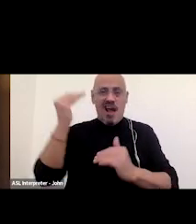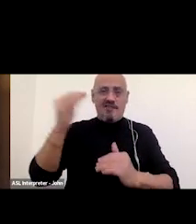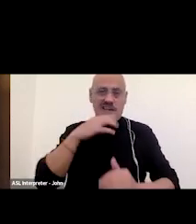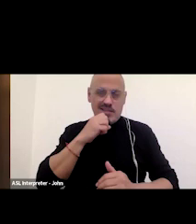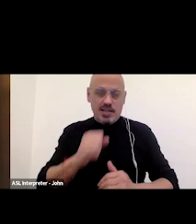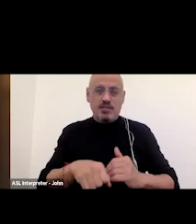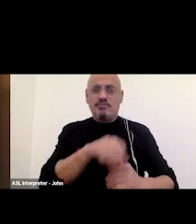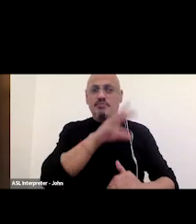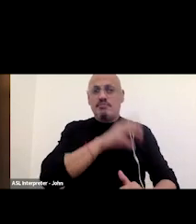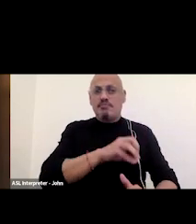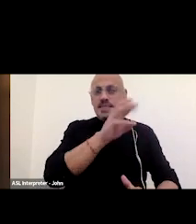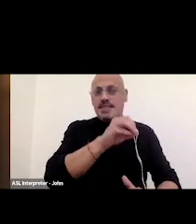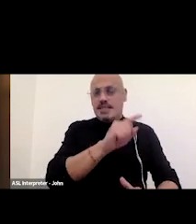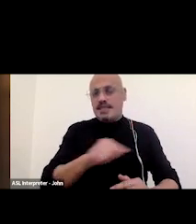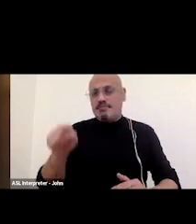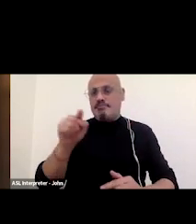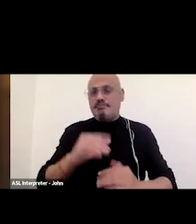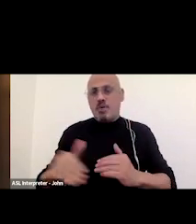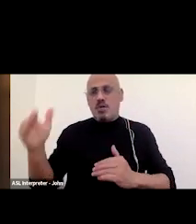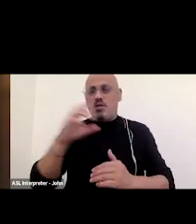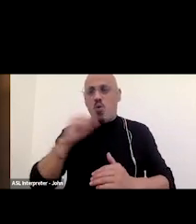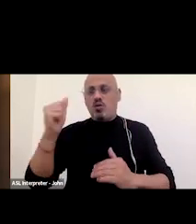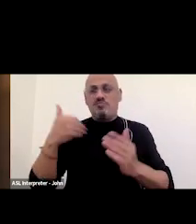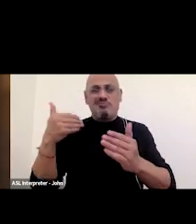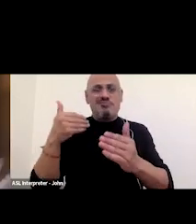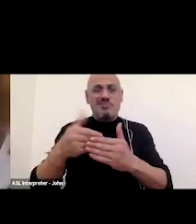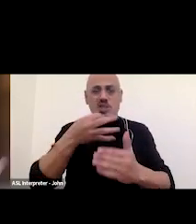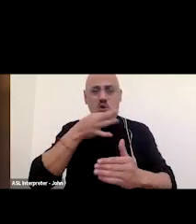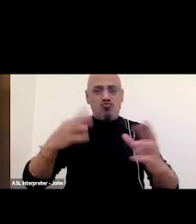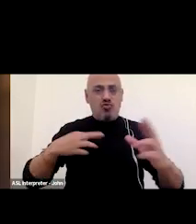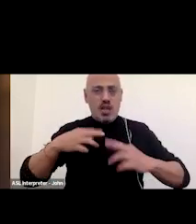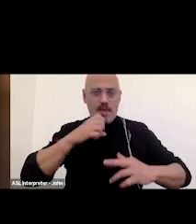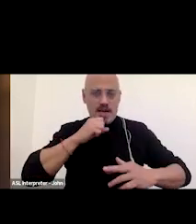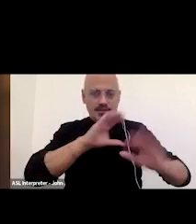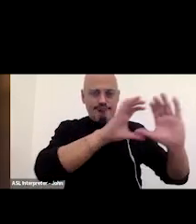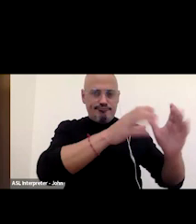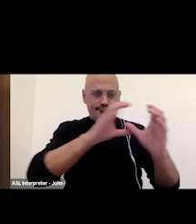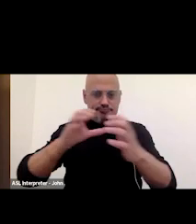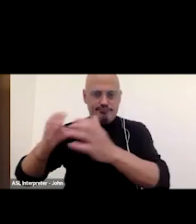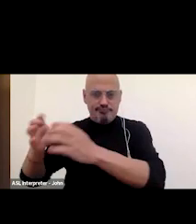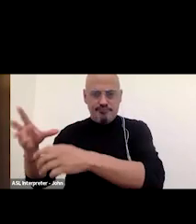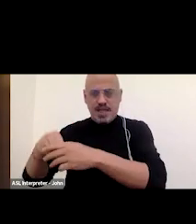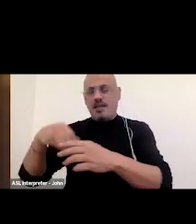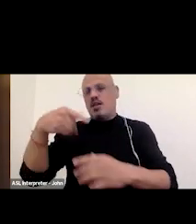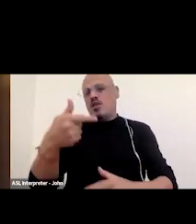and 60 and older, closely approaching retirement age. Those are the categories in the grids.